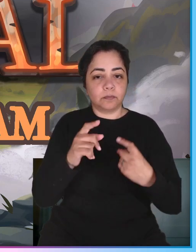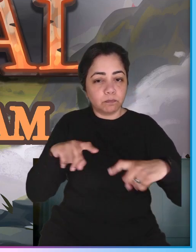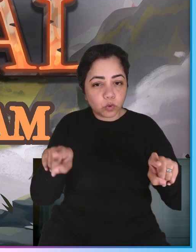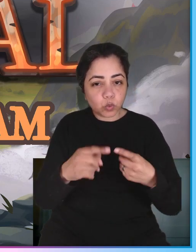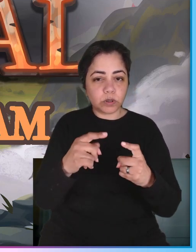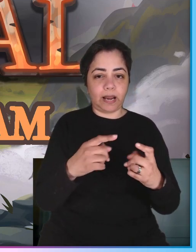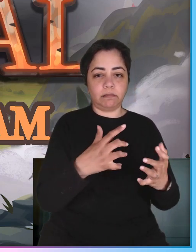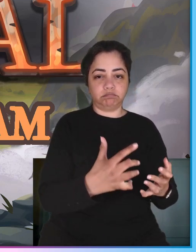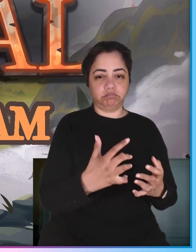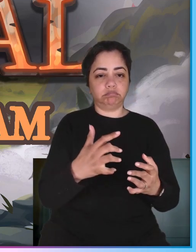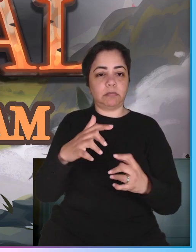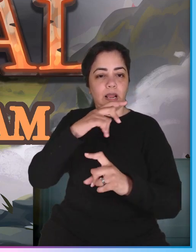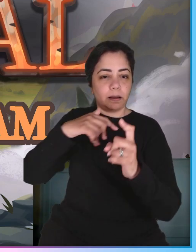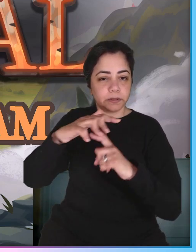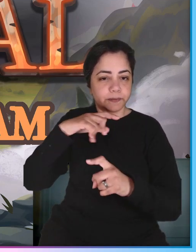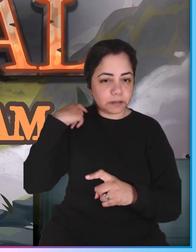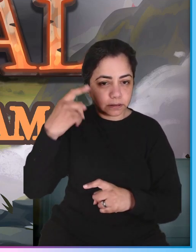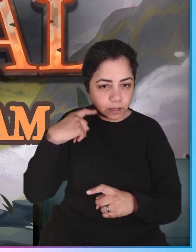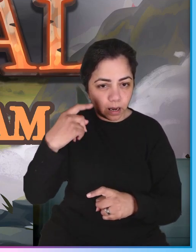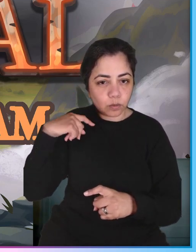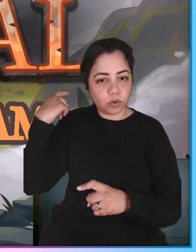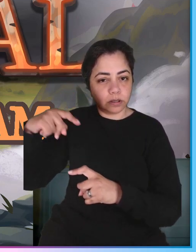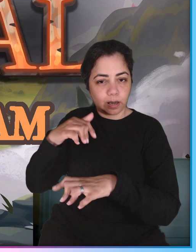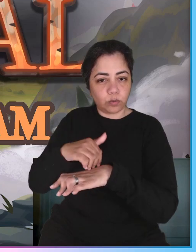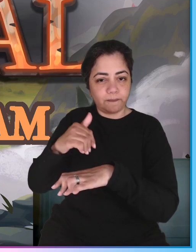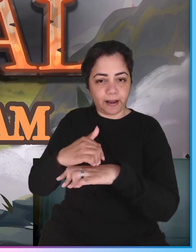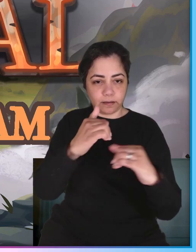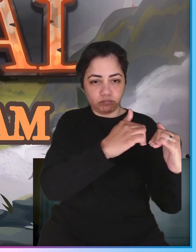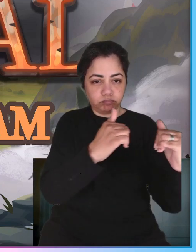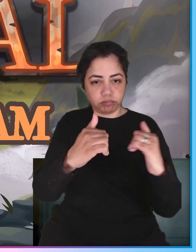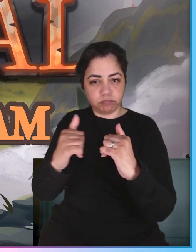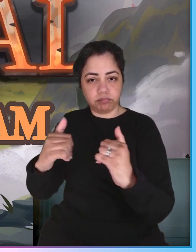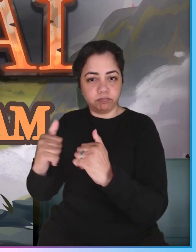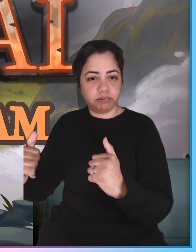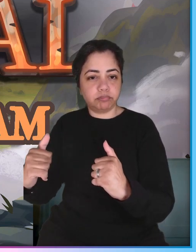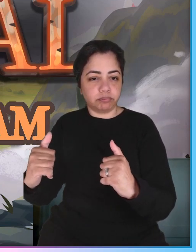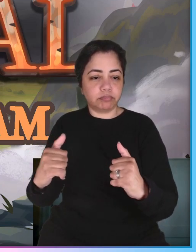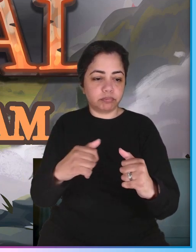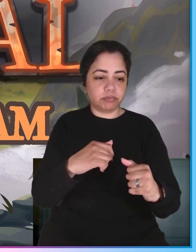join the Discord to chat with me at UpheavalGame.Com/Discord